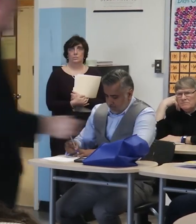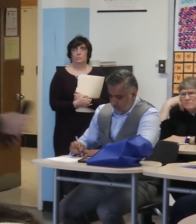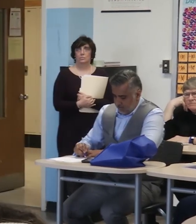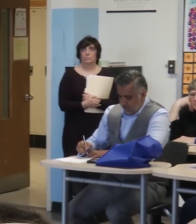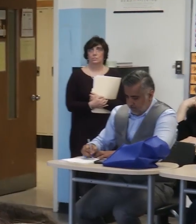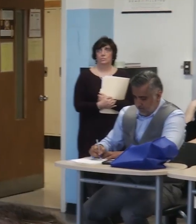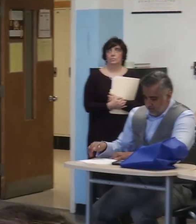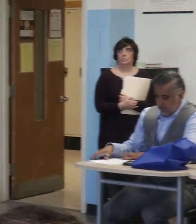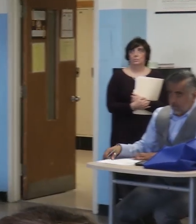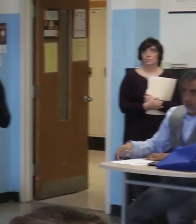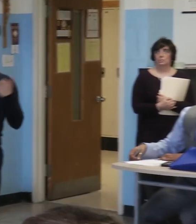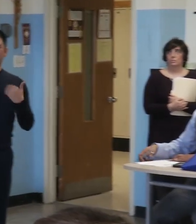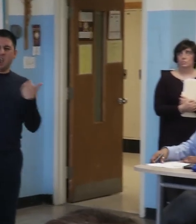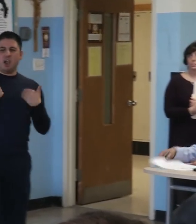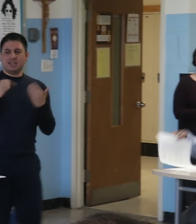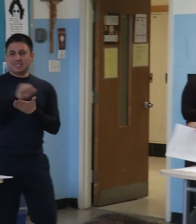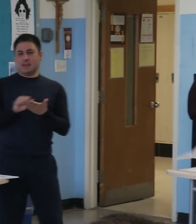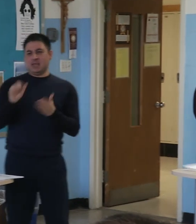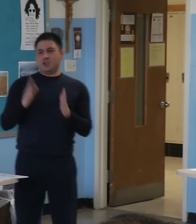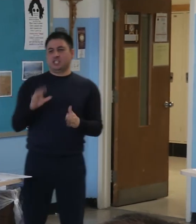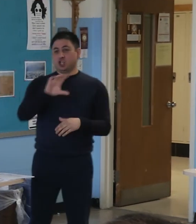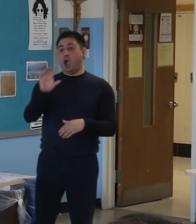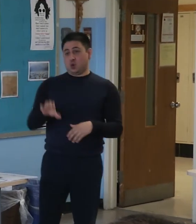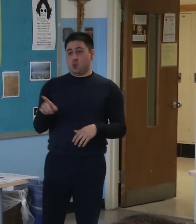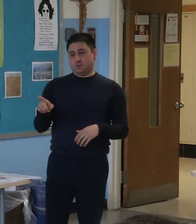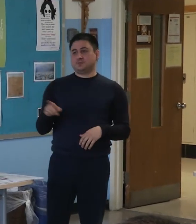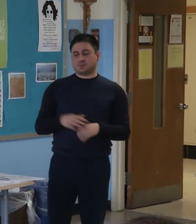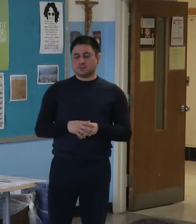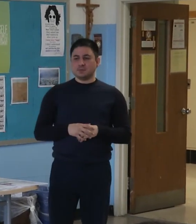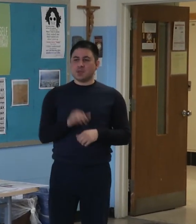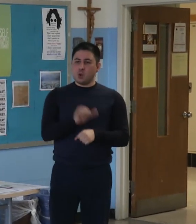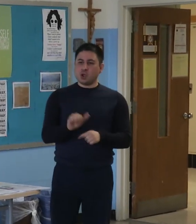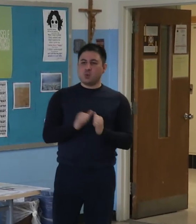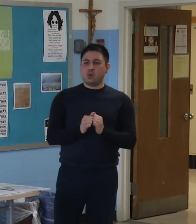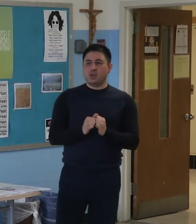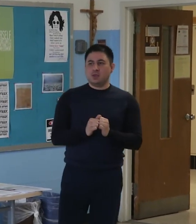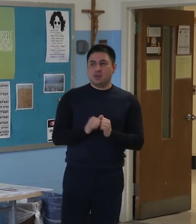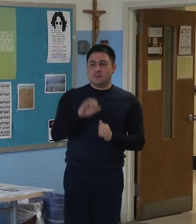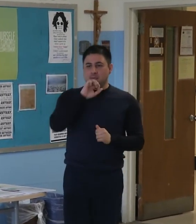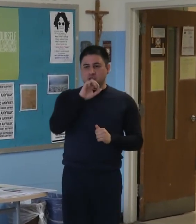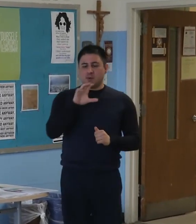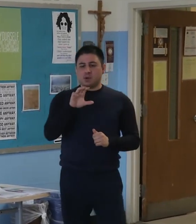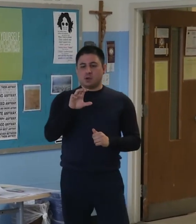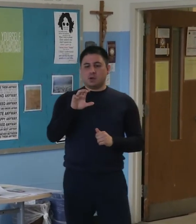young seminarian in Chicago I worked with Misericordia homes, which is a large complex